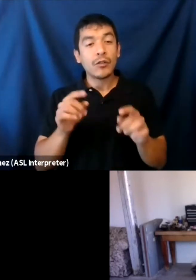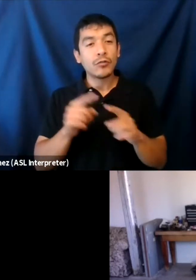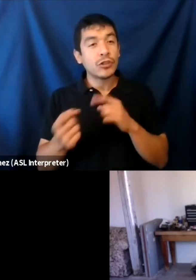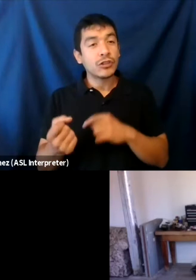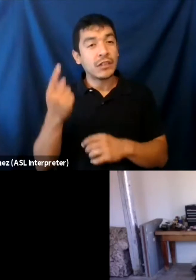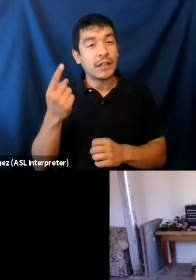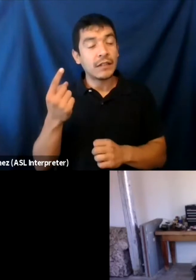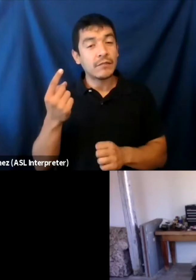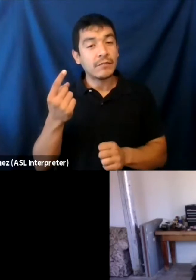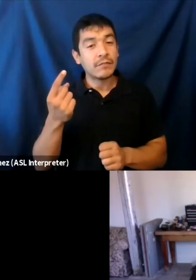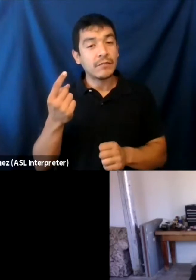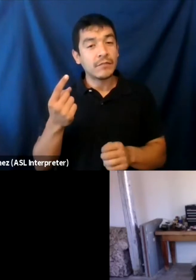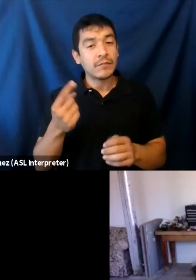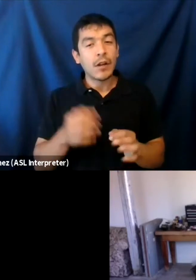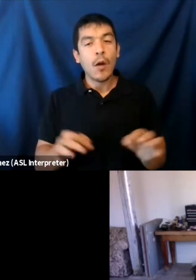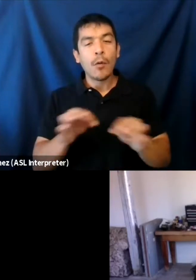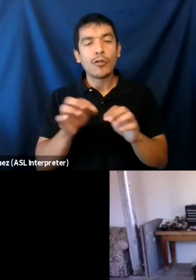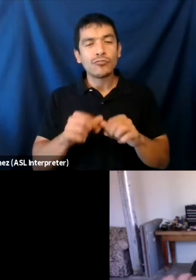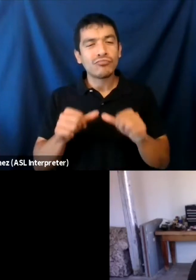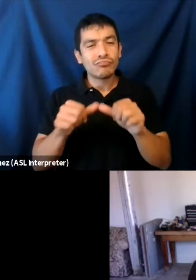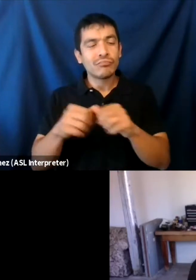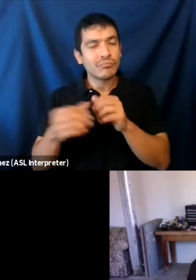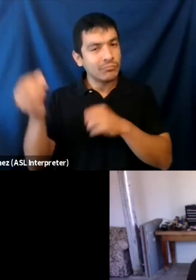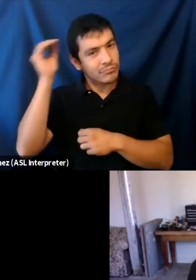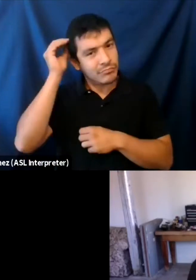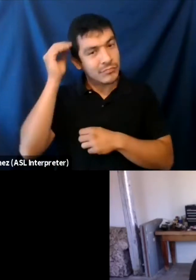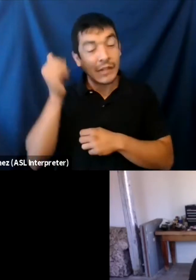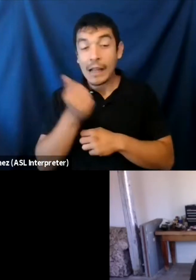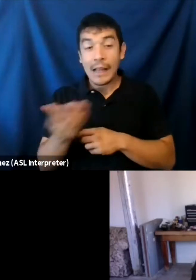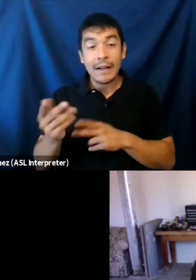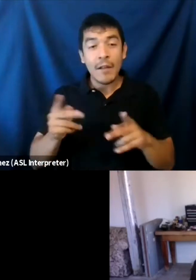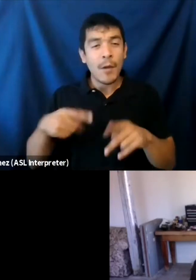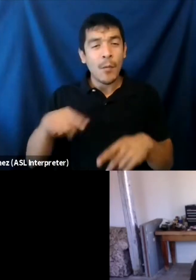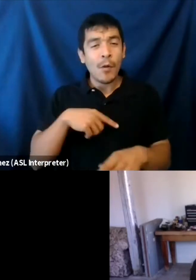important to keep in mind with like any of the people we filmed with both the spy plane,